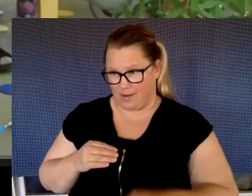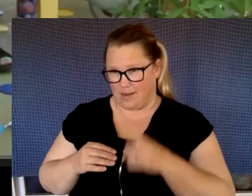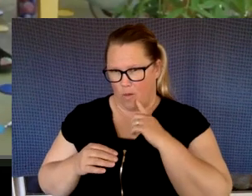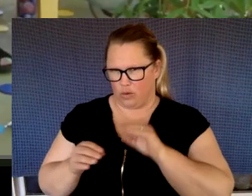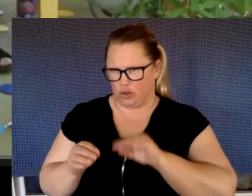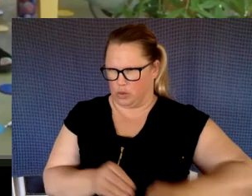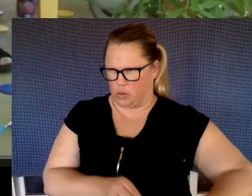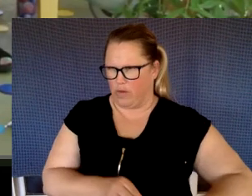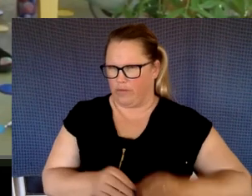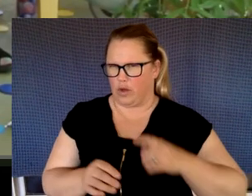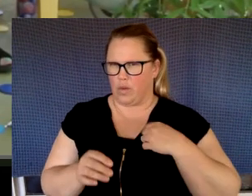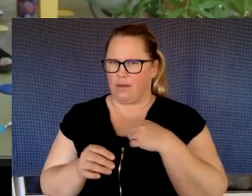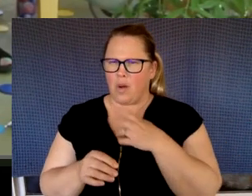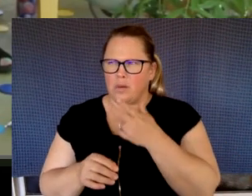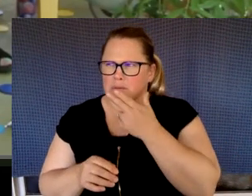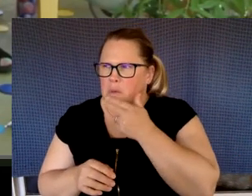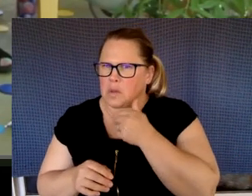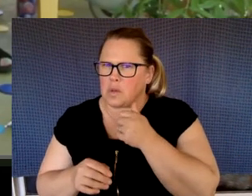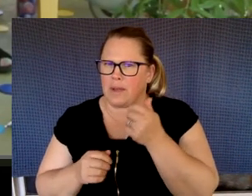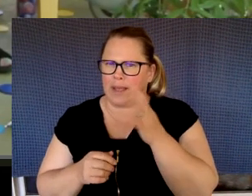that down here. Isn't that adorable? Look at that. Tt